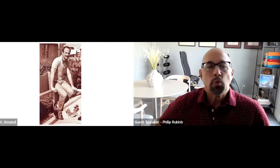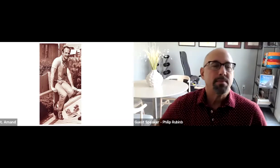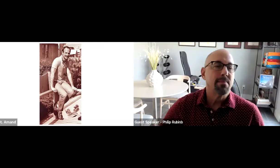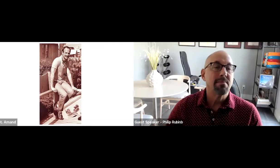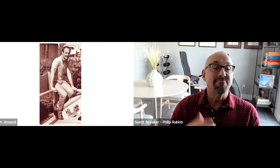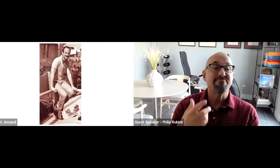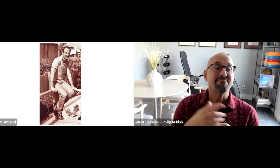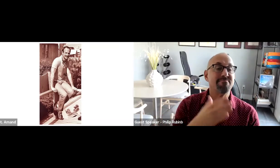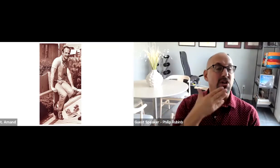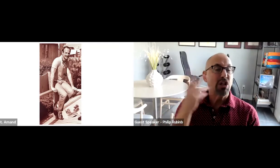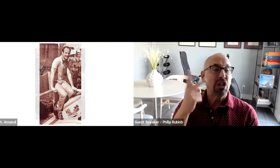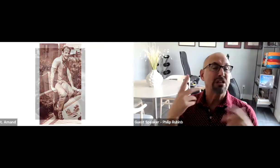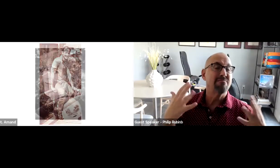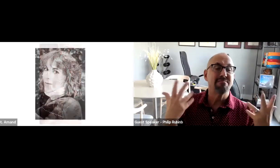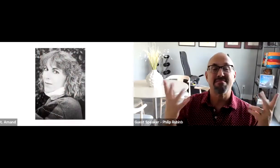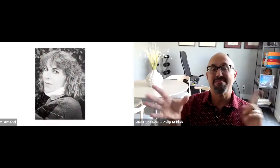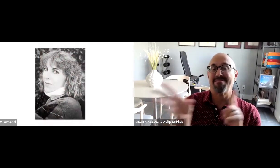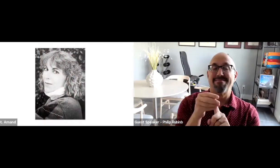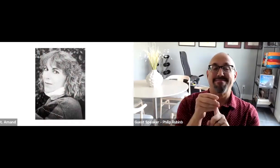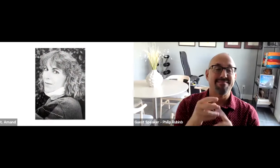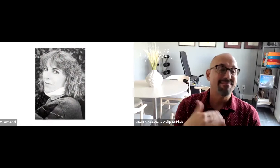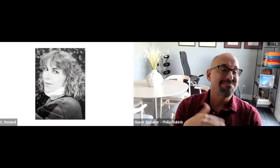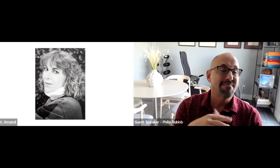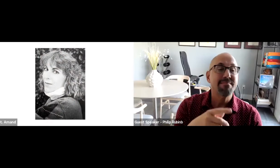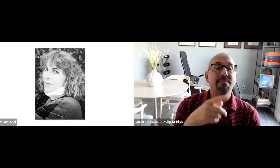Yeah, so much fun there, you know. Whew!